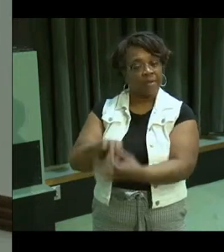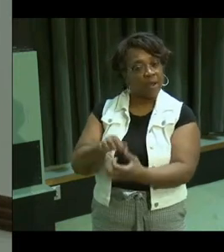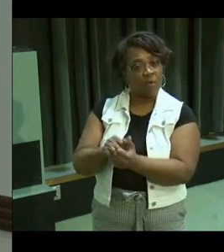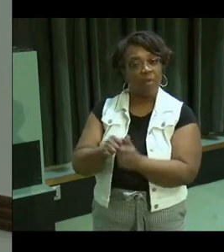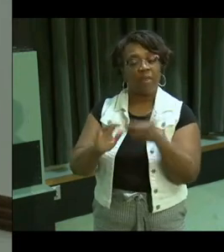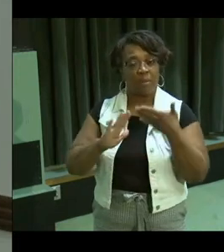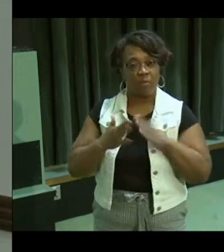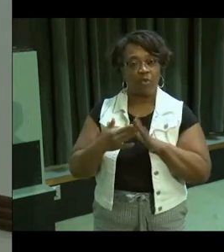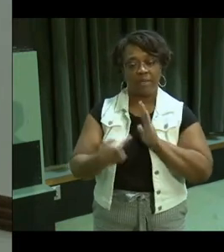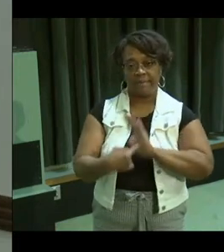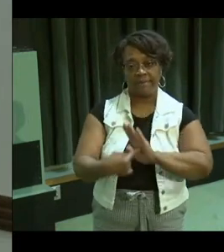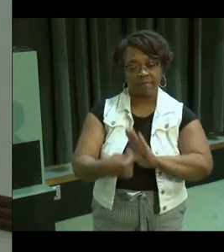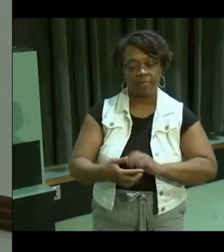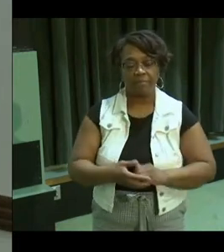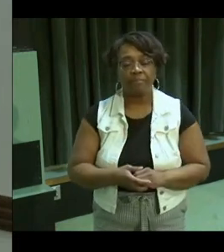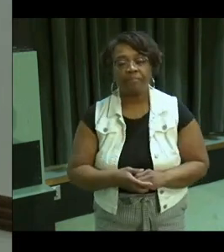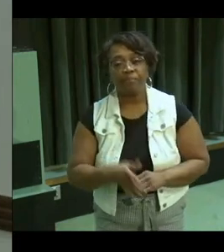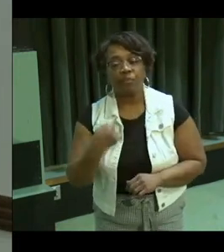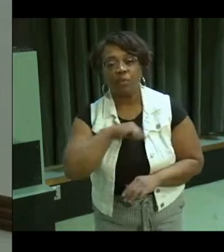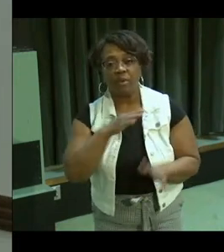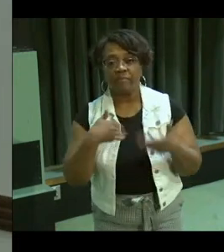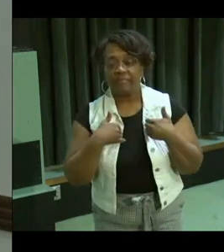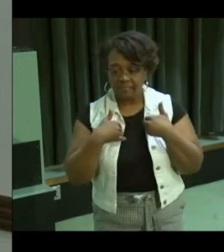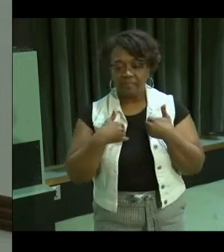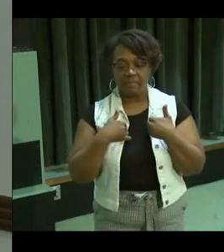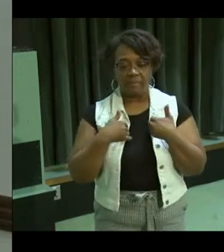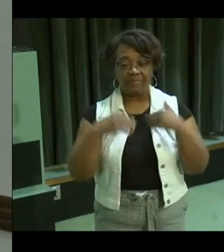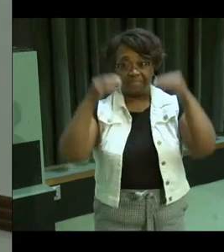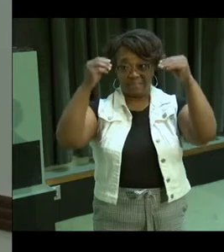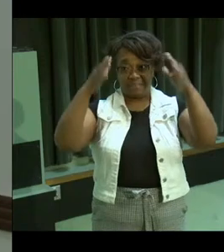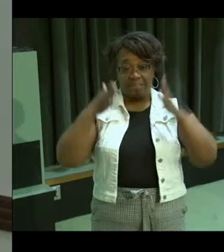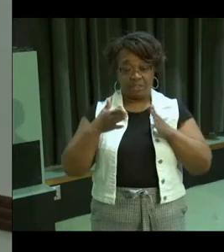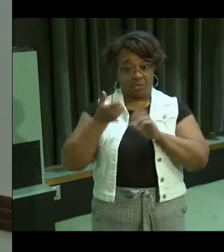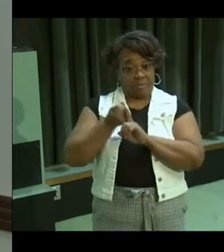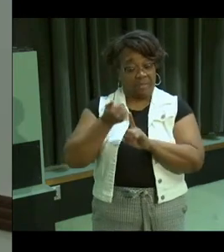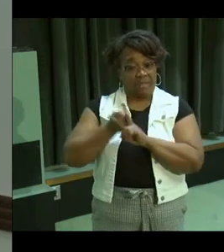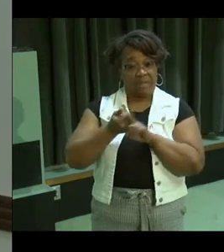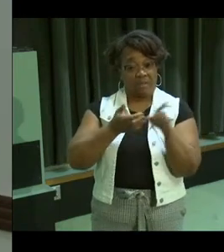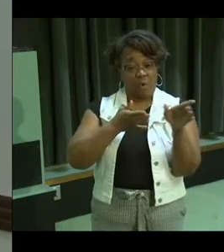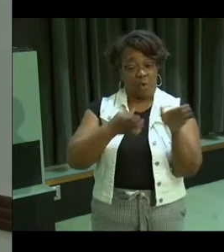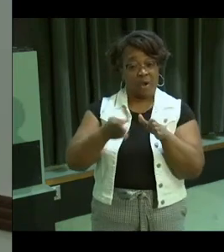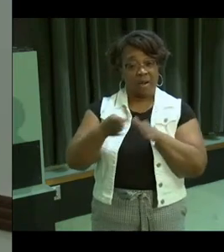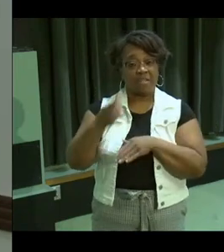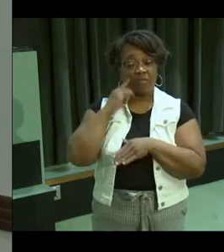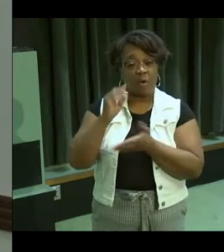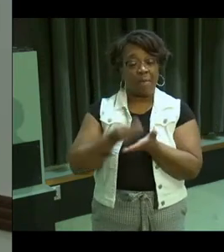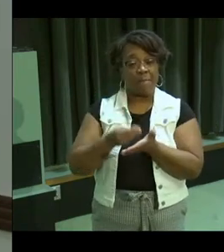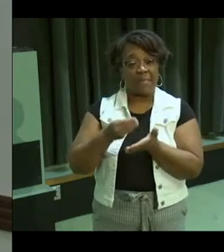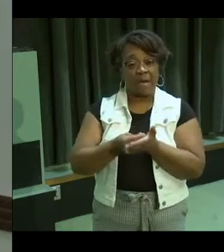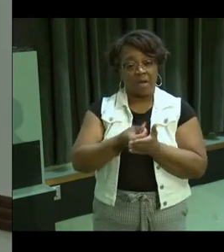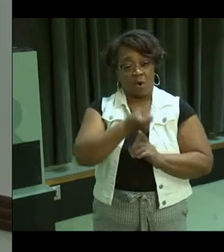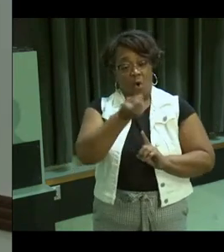with the community for example,